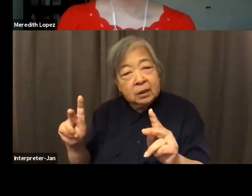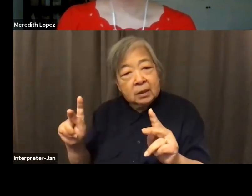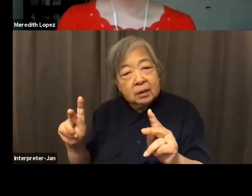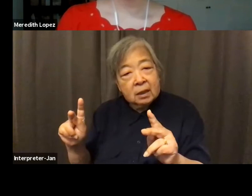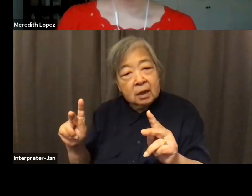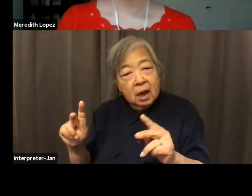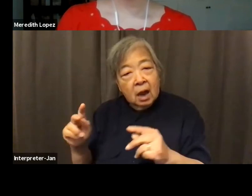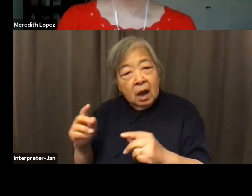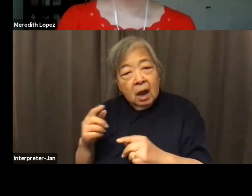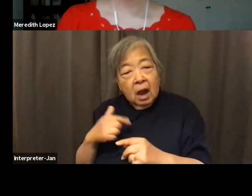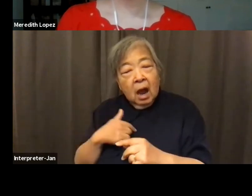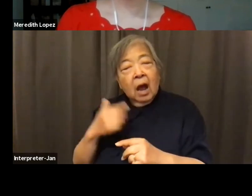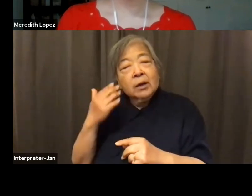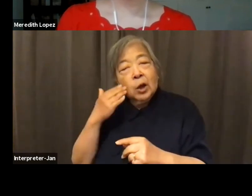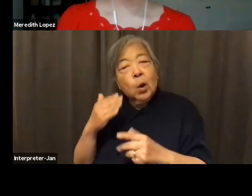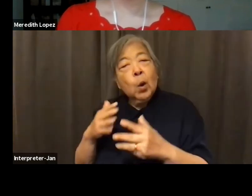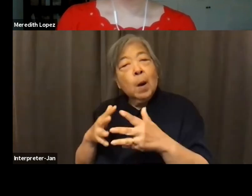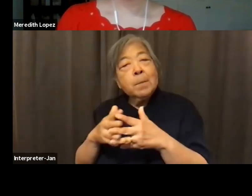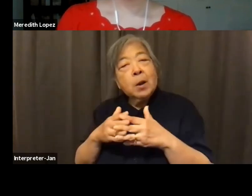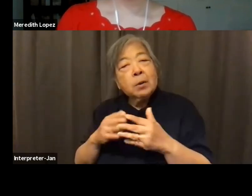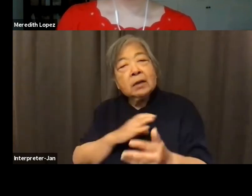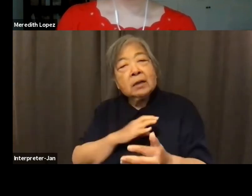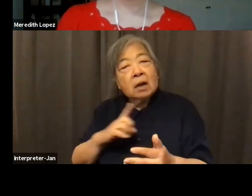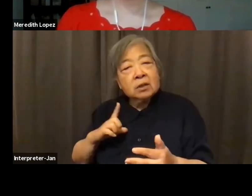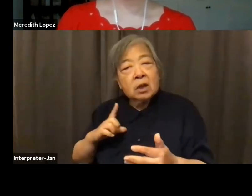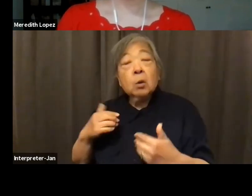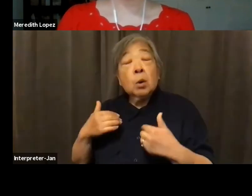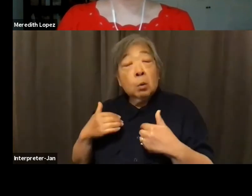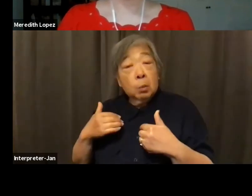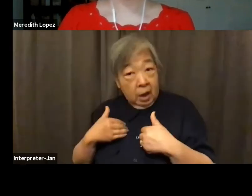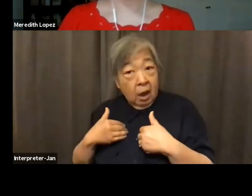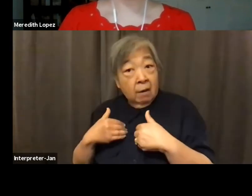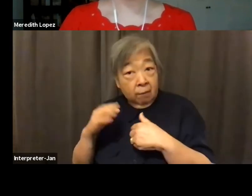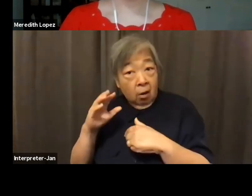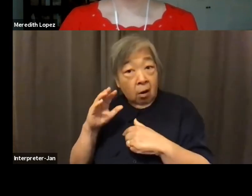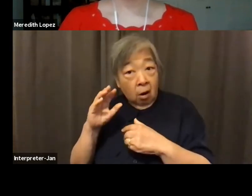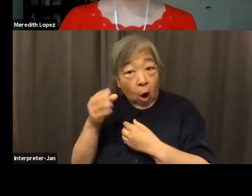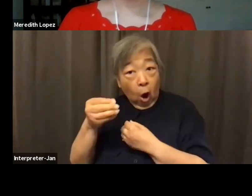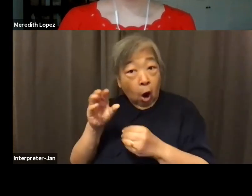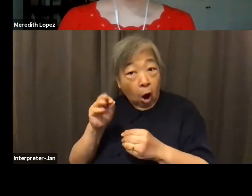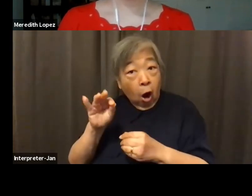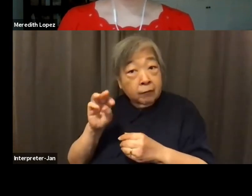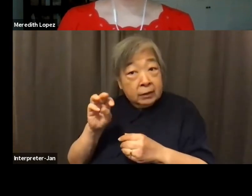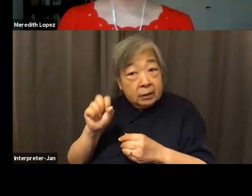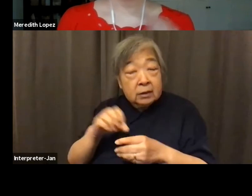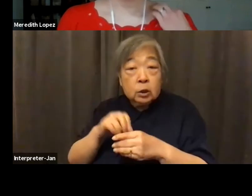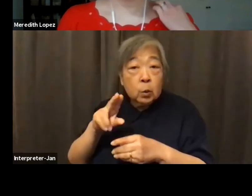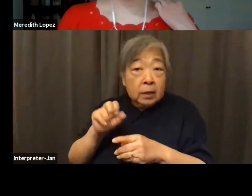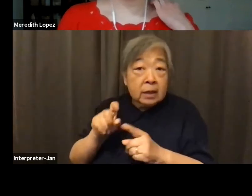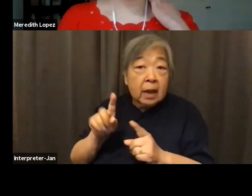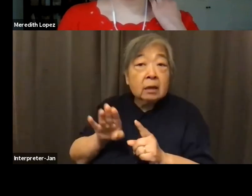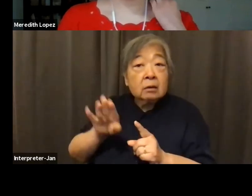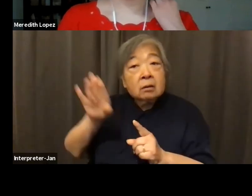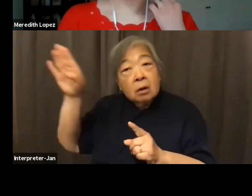I know American Councils, we have offices overseas and based in the U.S., so if you go to the website,